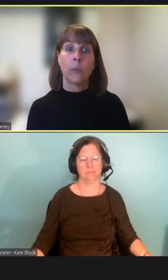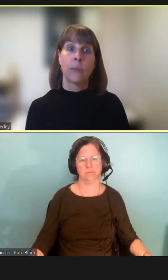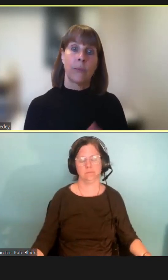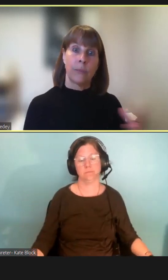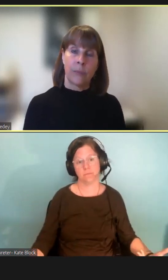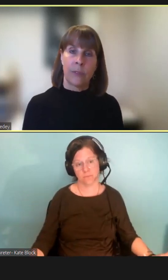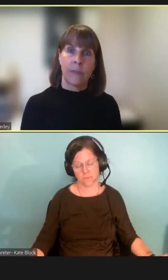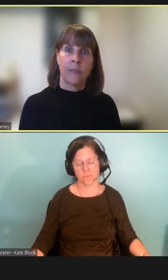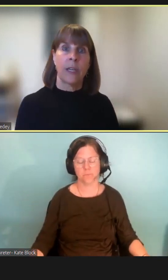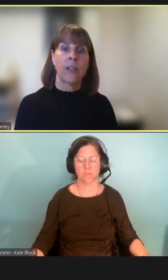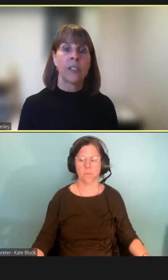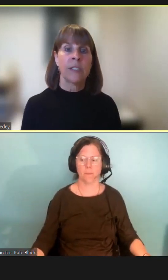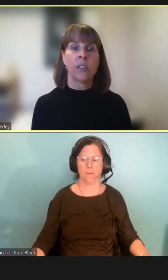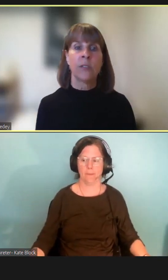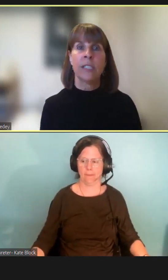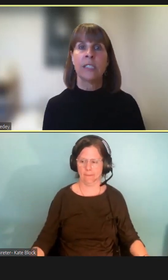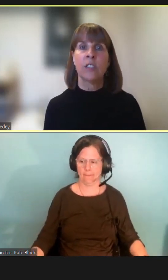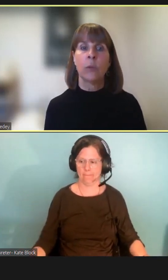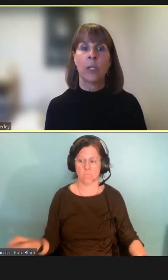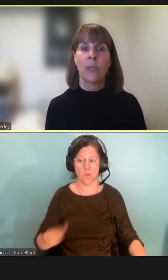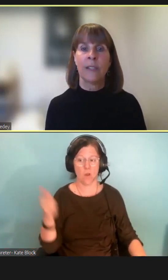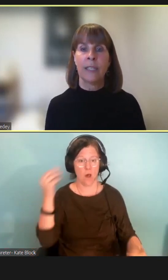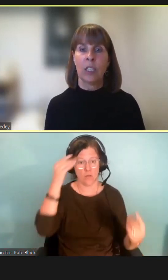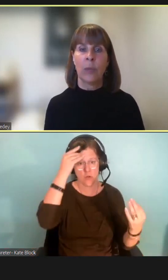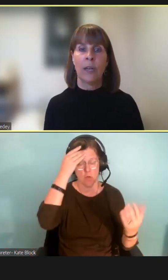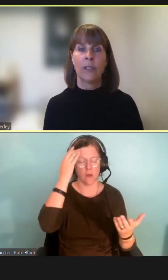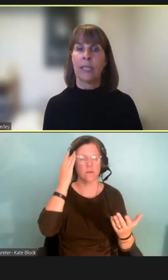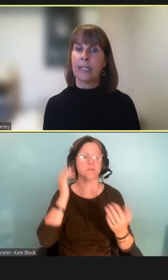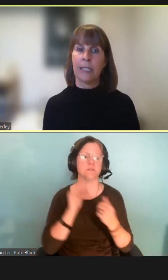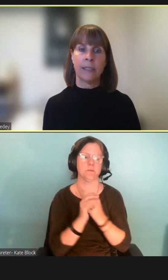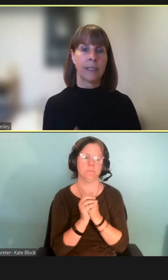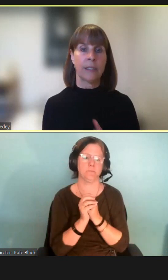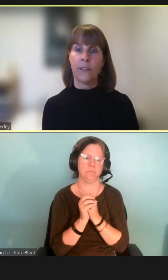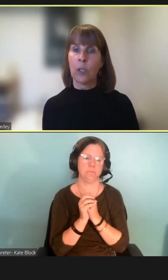so other considerations you want to be thinking about again can the family